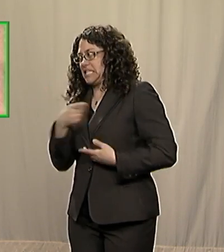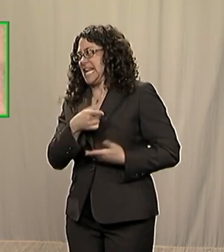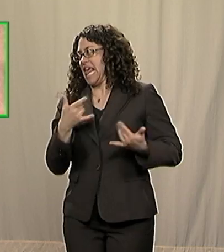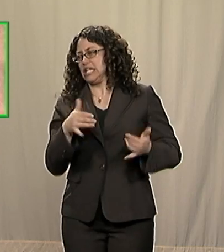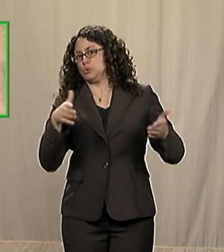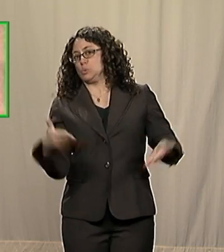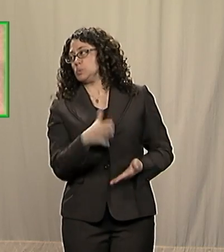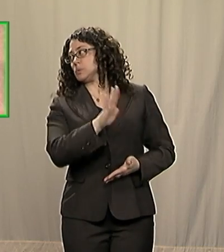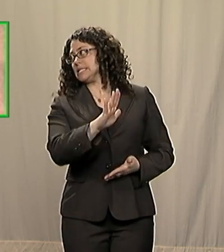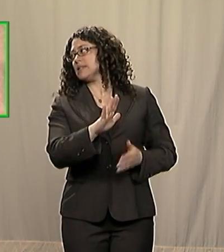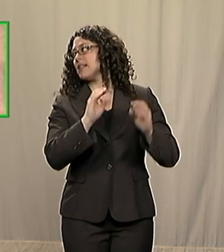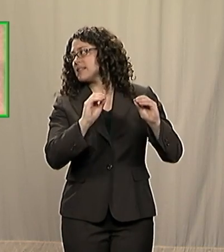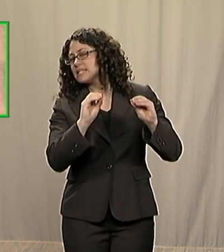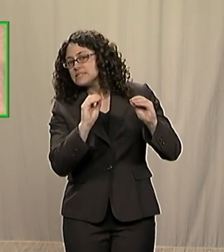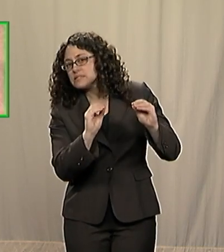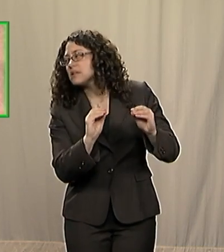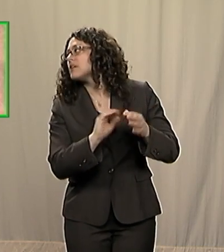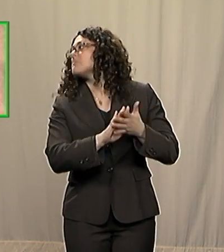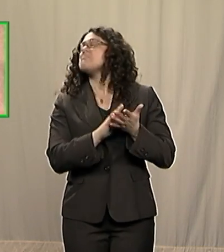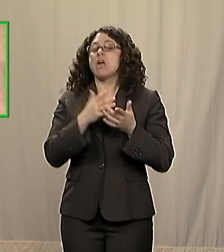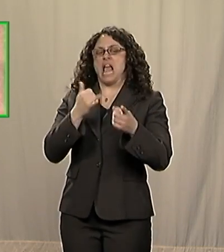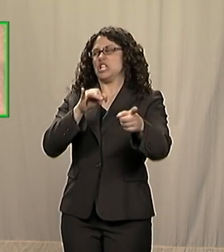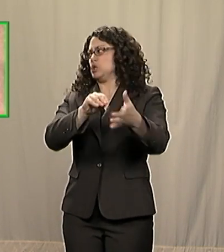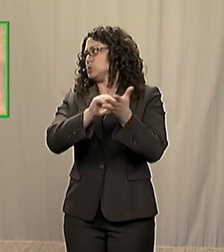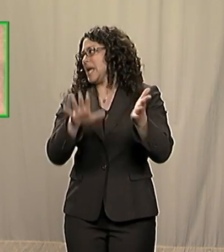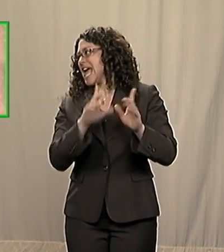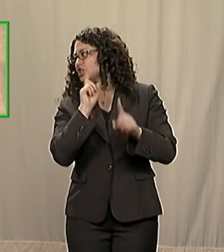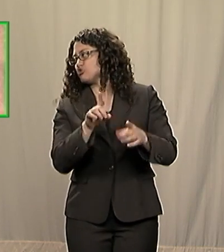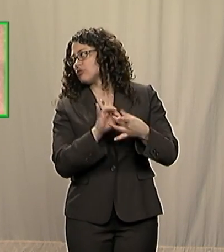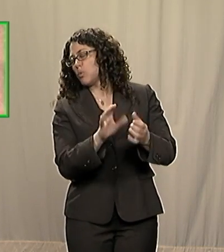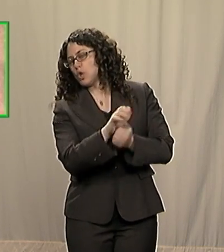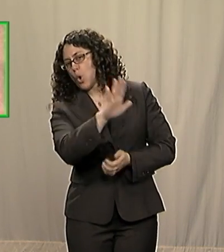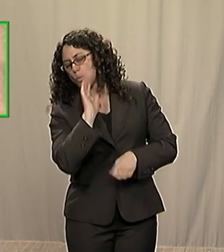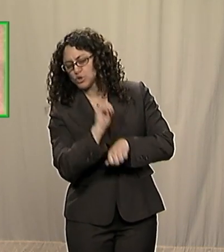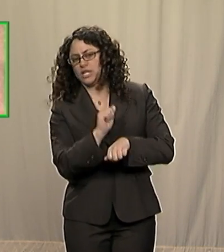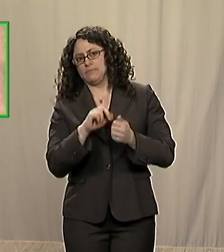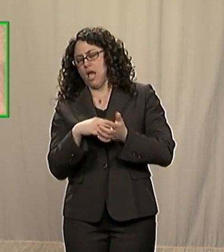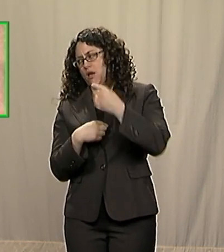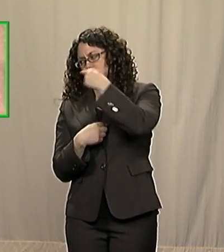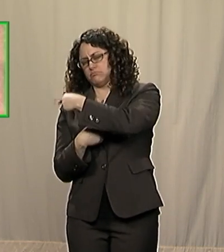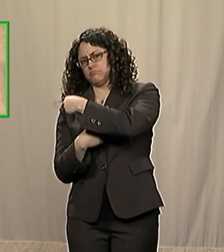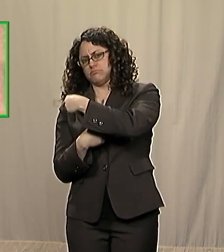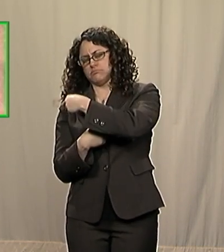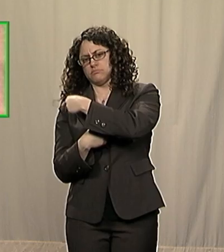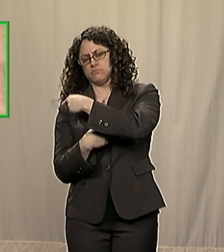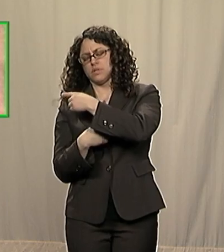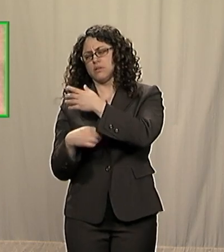that student is asking a question about the homework. Single focus toward one person, and probably